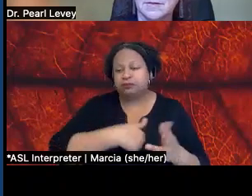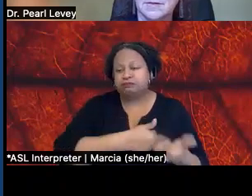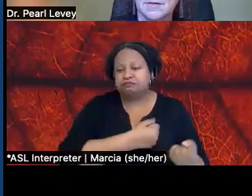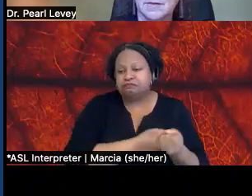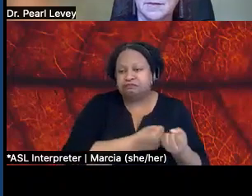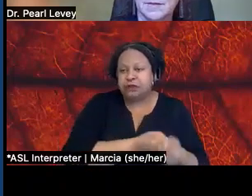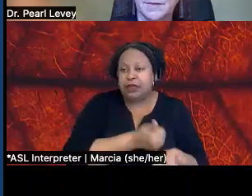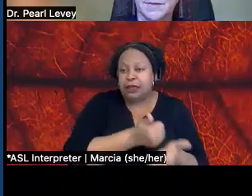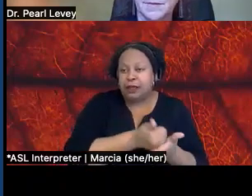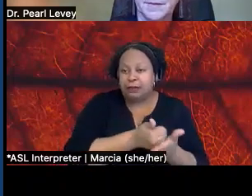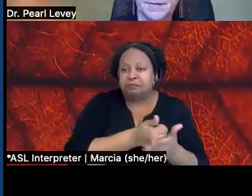Next slide.